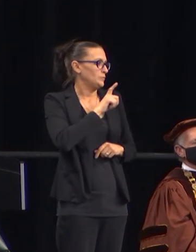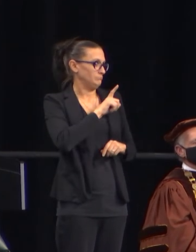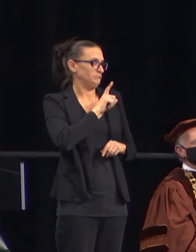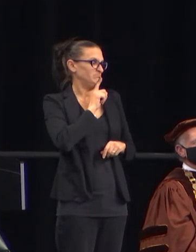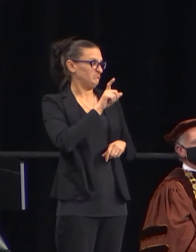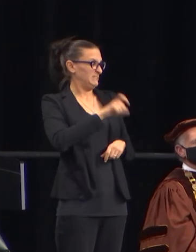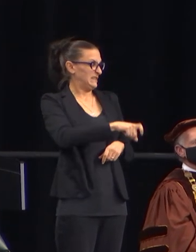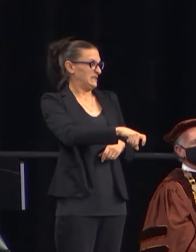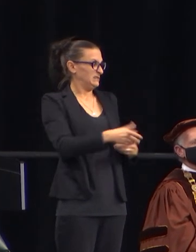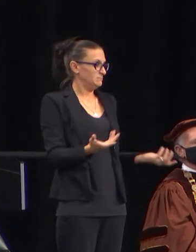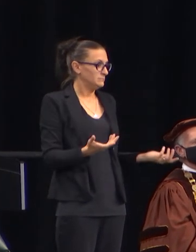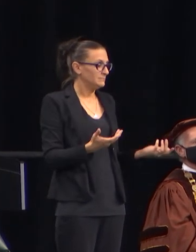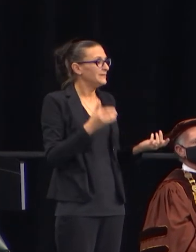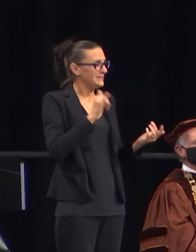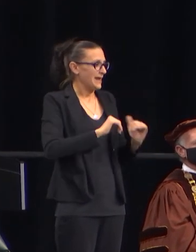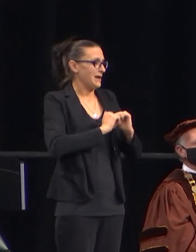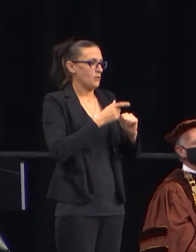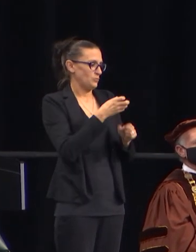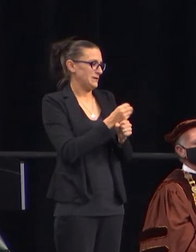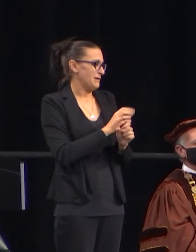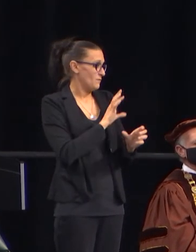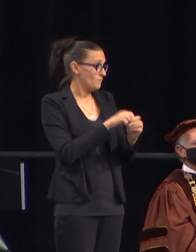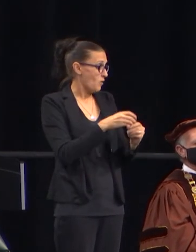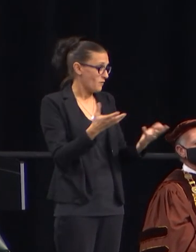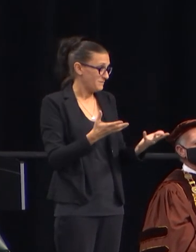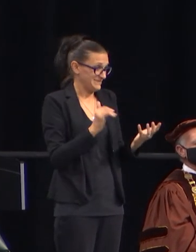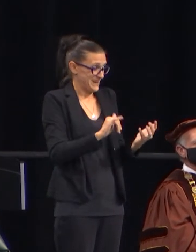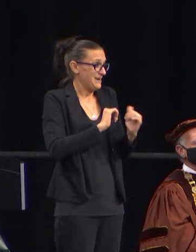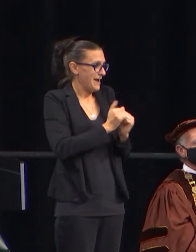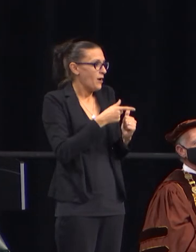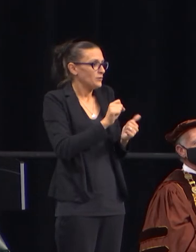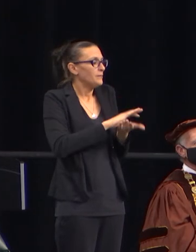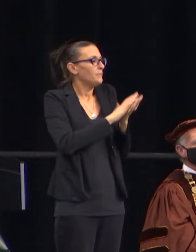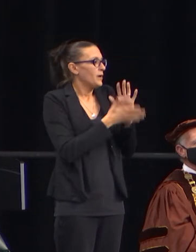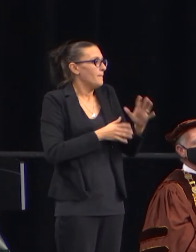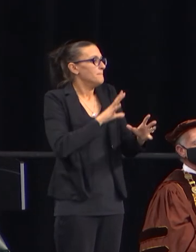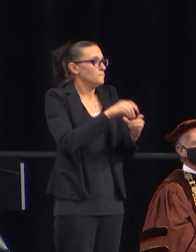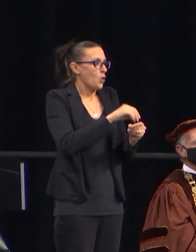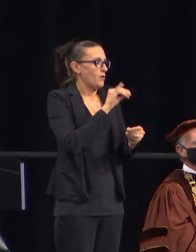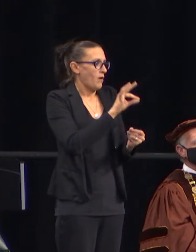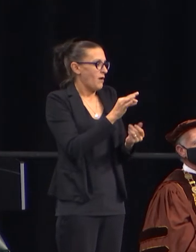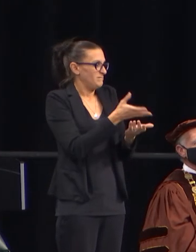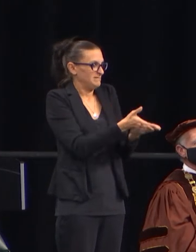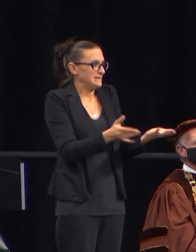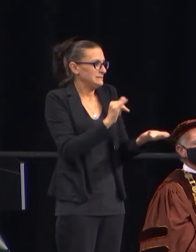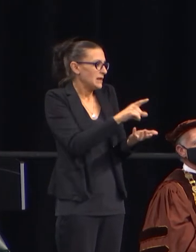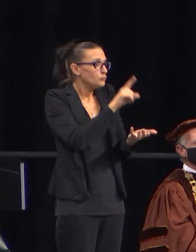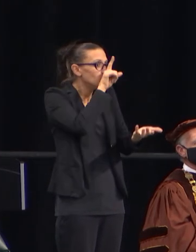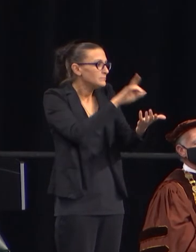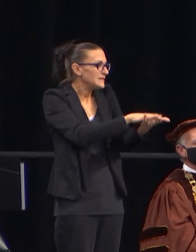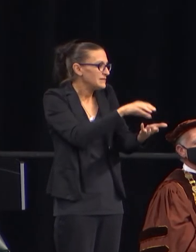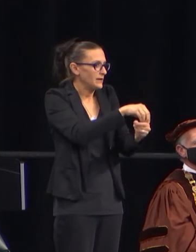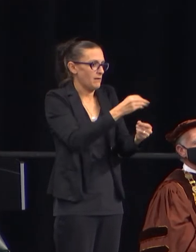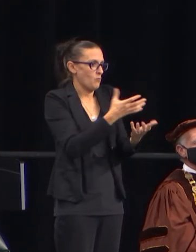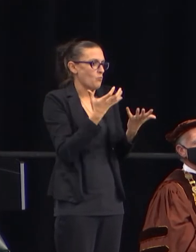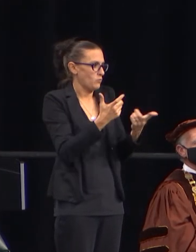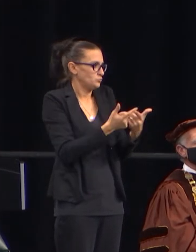This is how you can get involved. This is how to become a part of causes that you believe in and want to support.